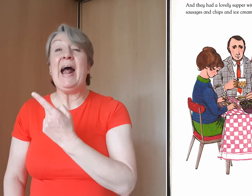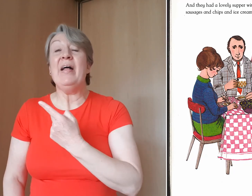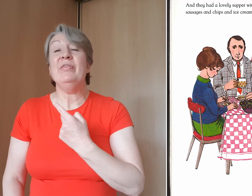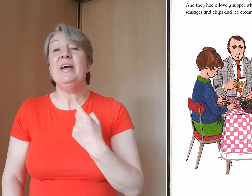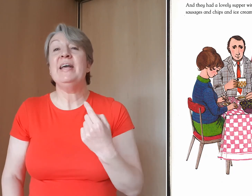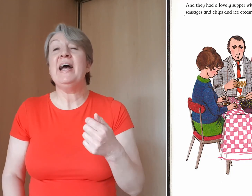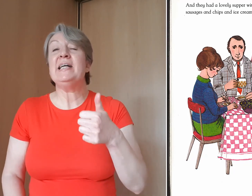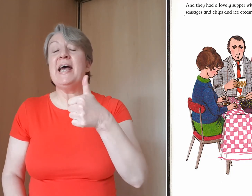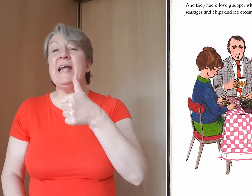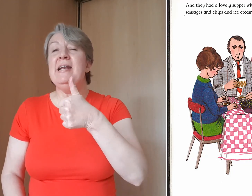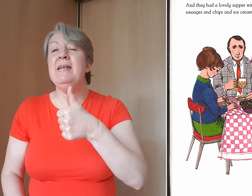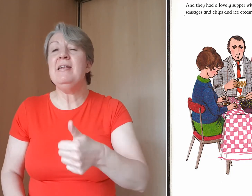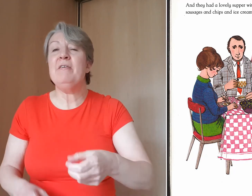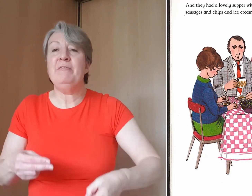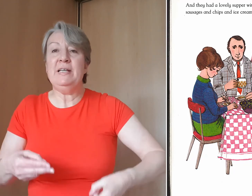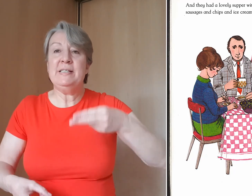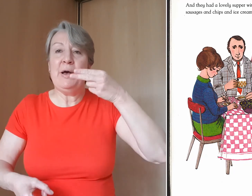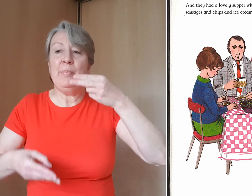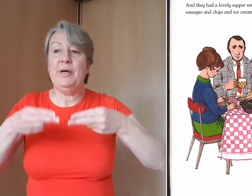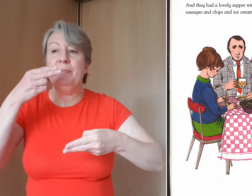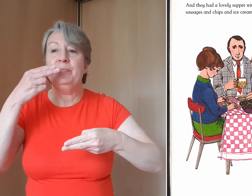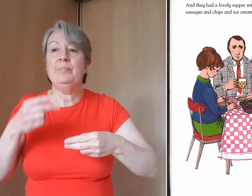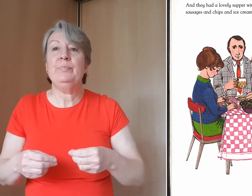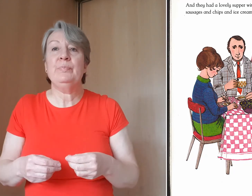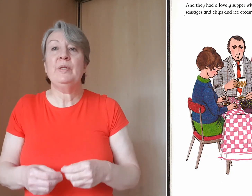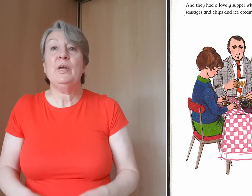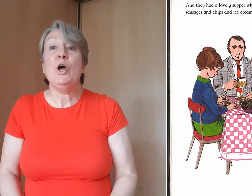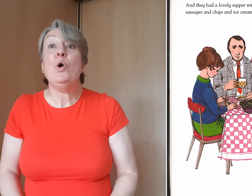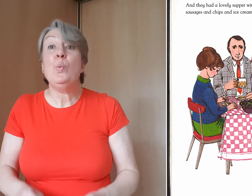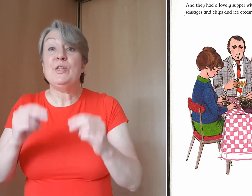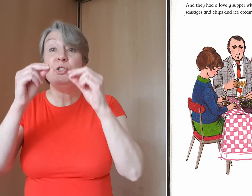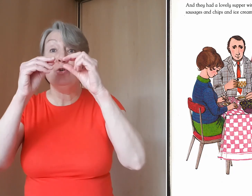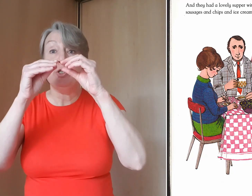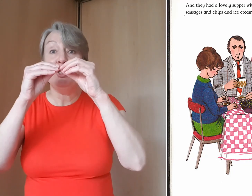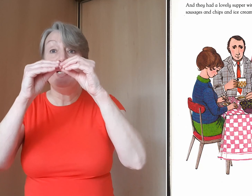and they had a lovely supper with sausages